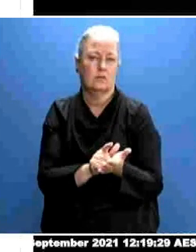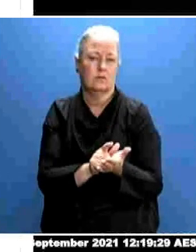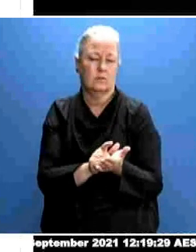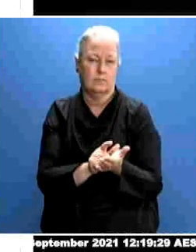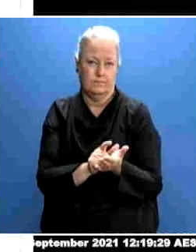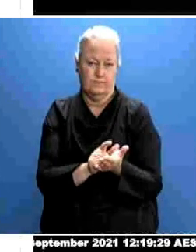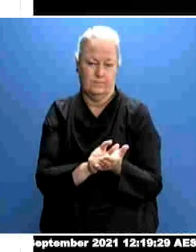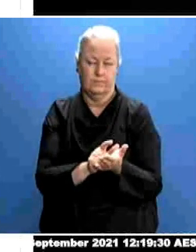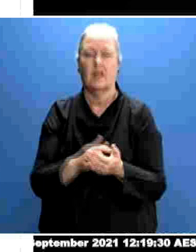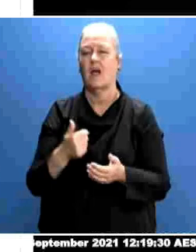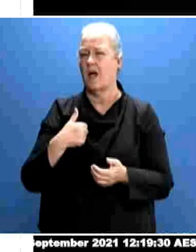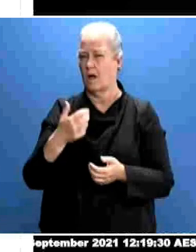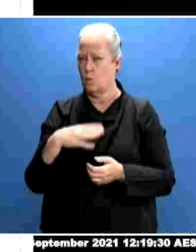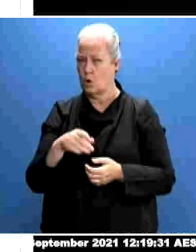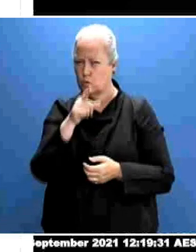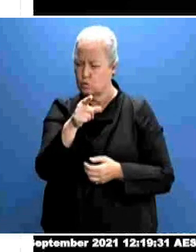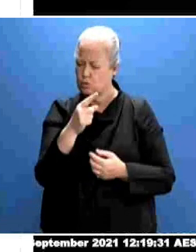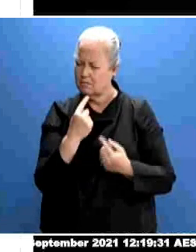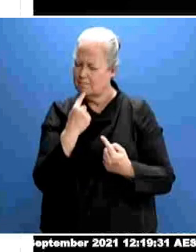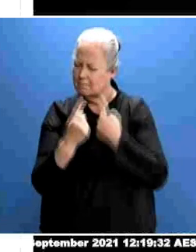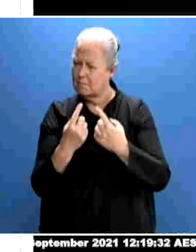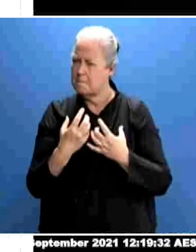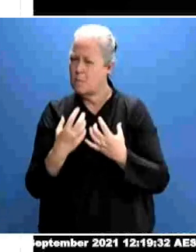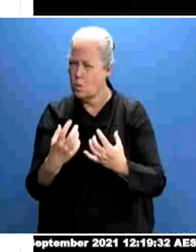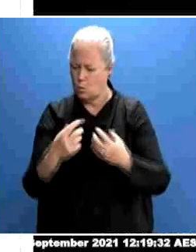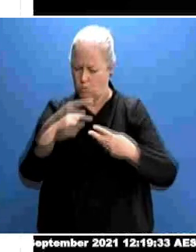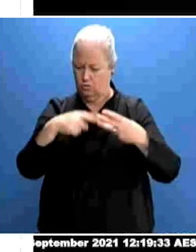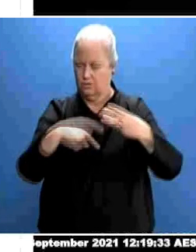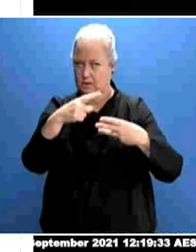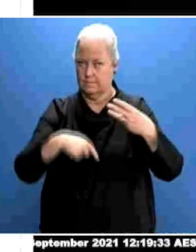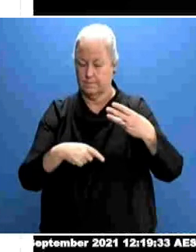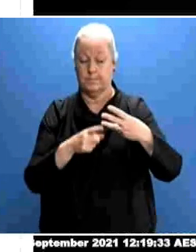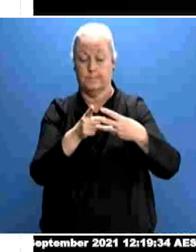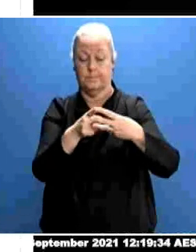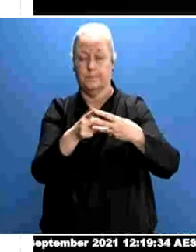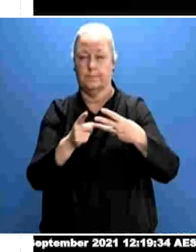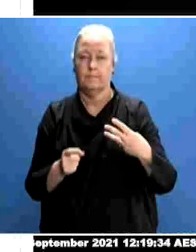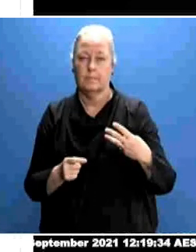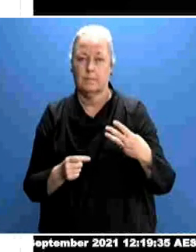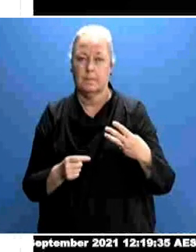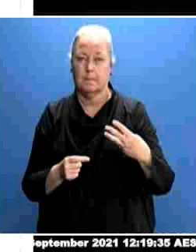to elaborate on, if you could. The first was, with respect to the criteria,